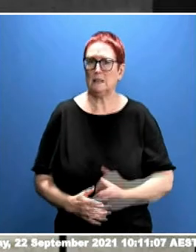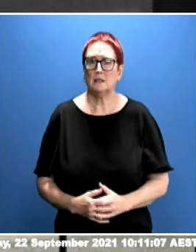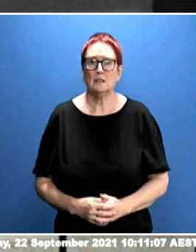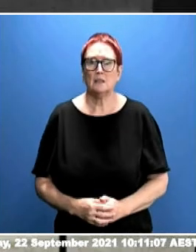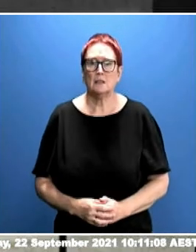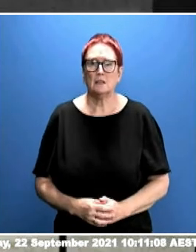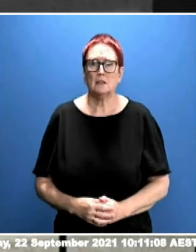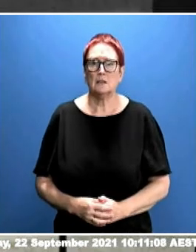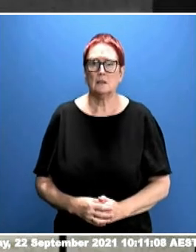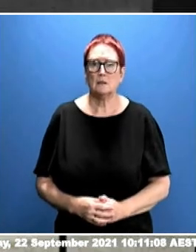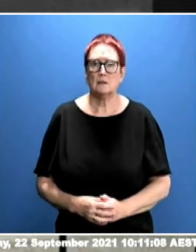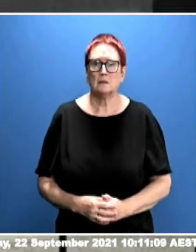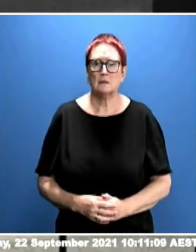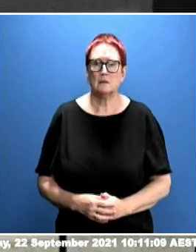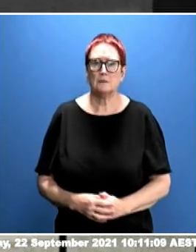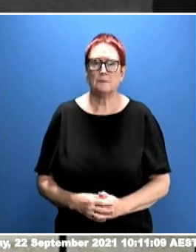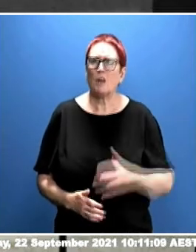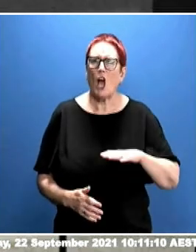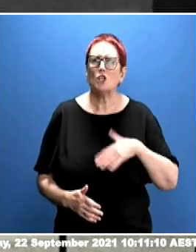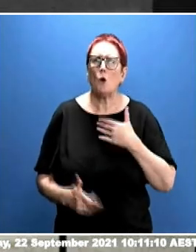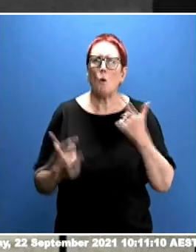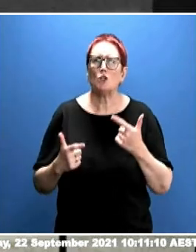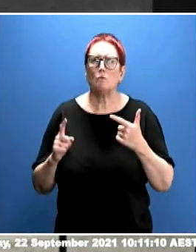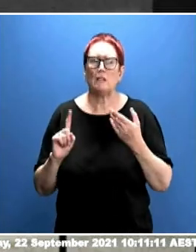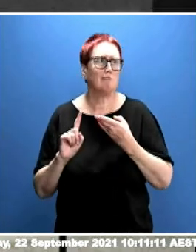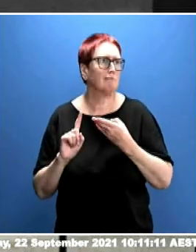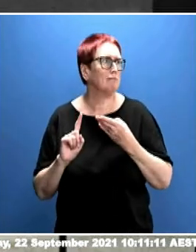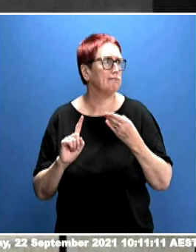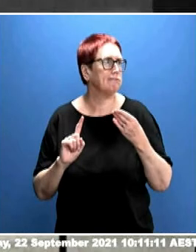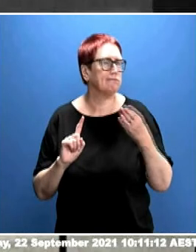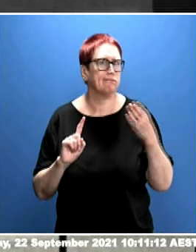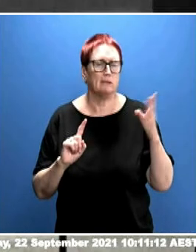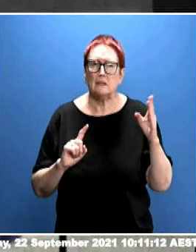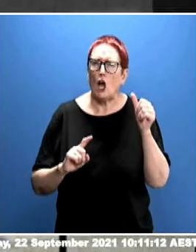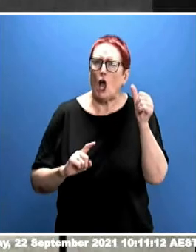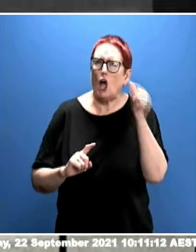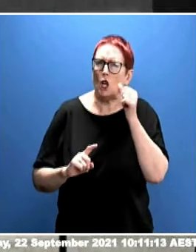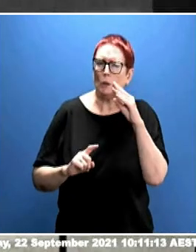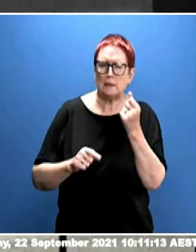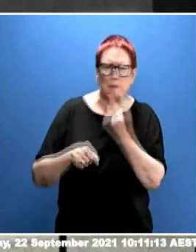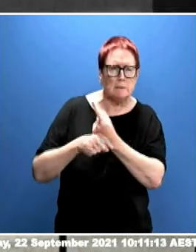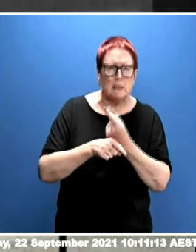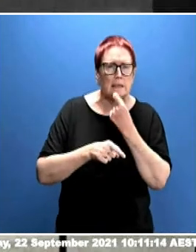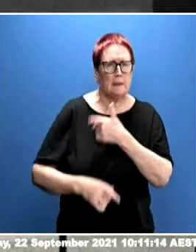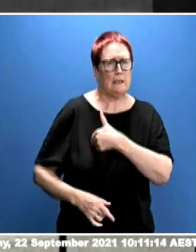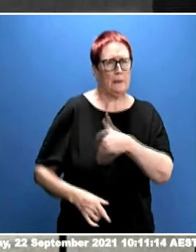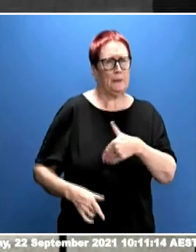I don't want to descend into detail, being mindful of the sensitivity of some of these issues.